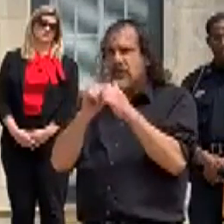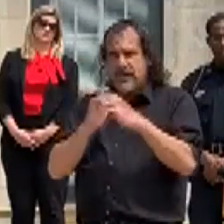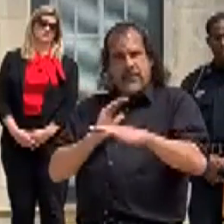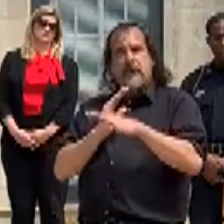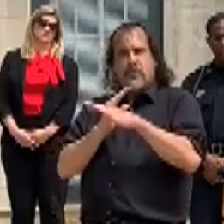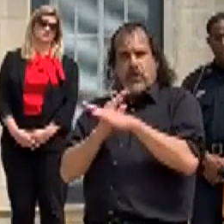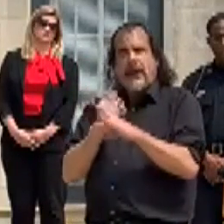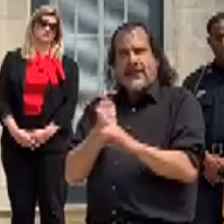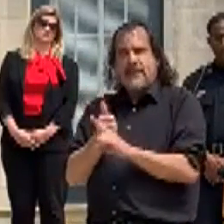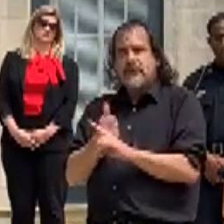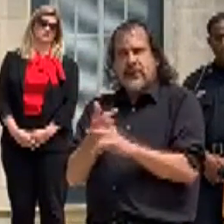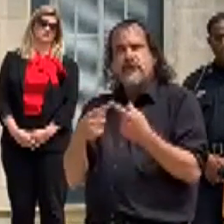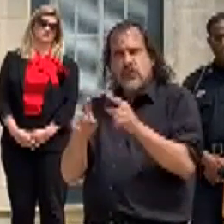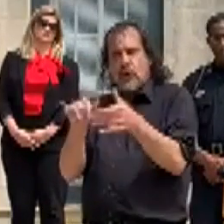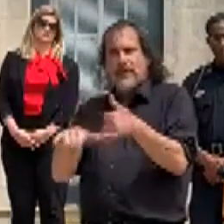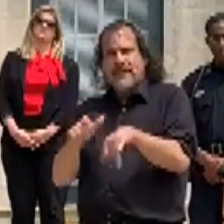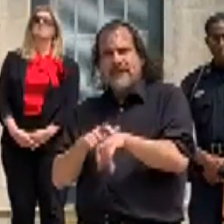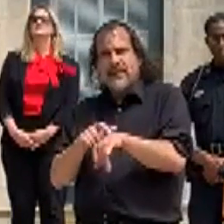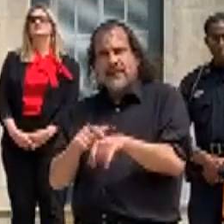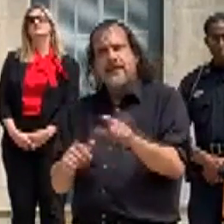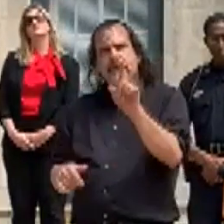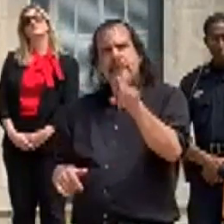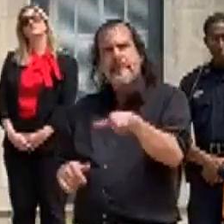TRAVELING TO OR FROM WORK.